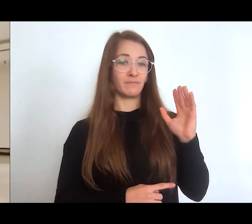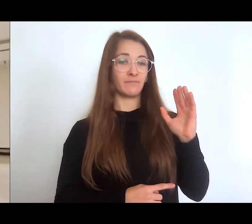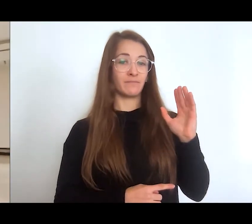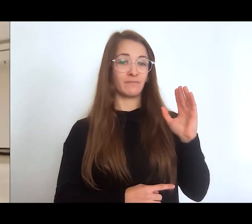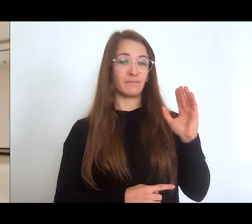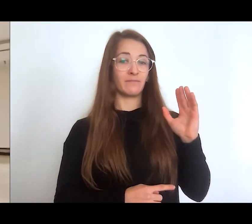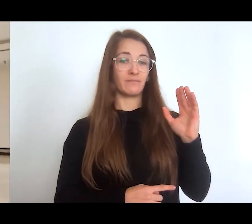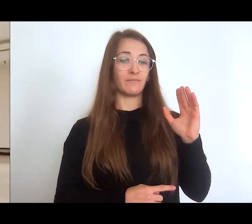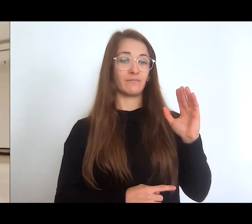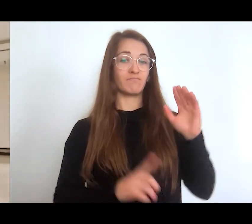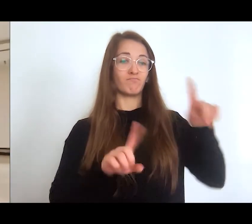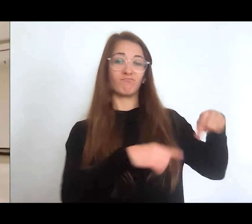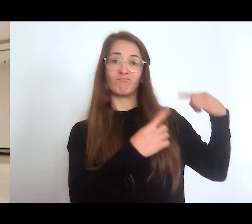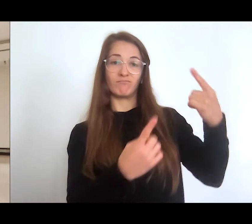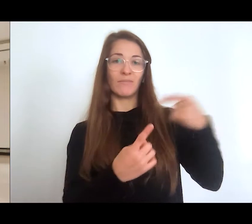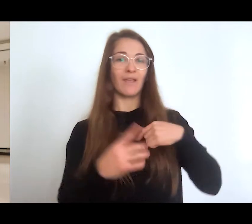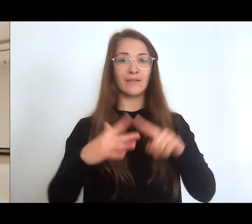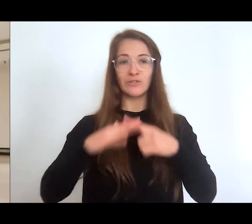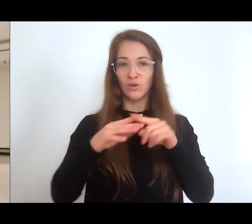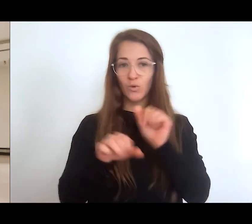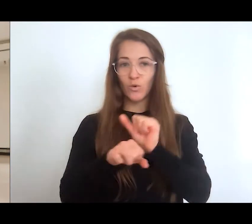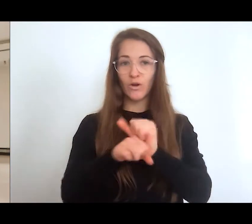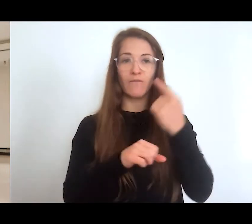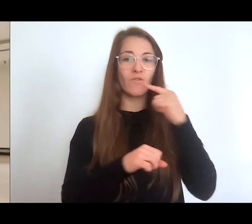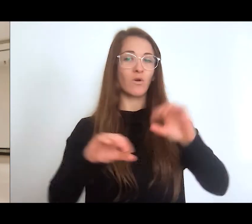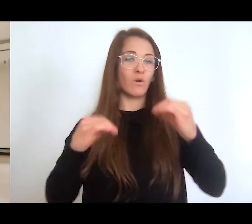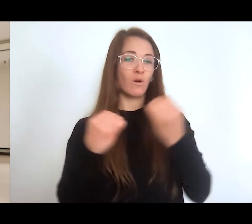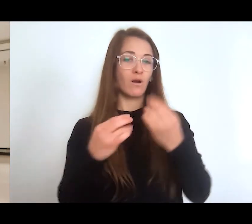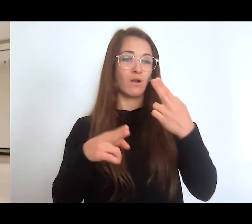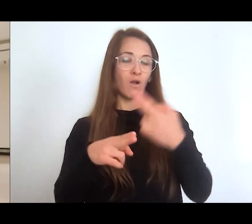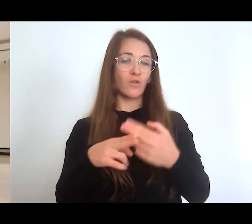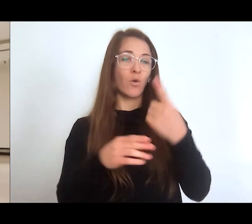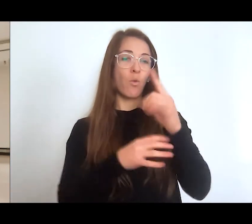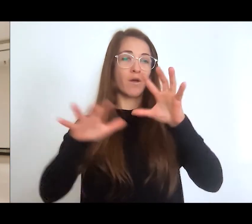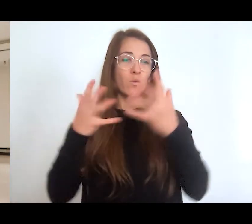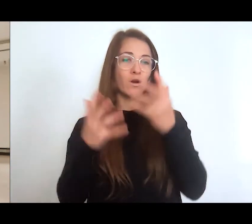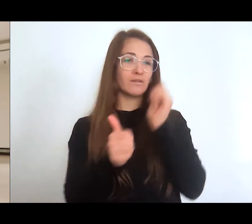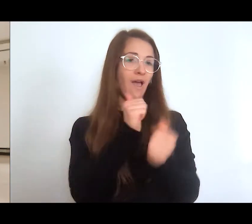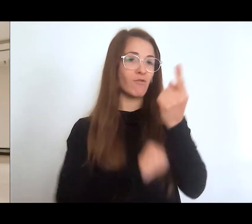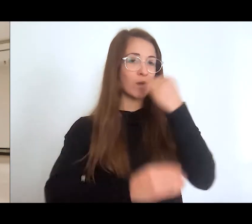DID IN MY CAREER PATH AS I STARTED TO WORK FOR ON